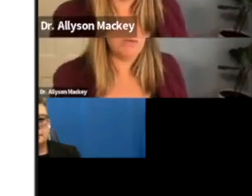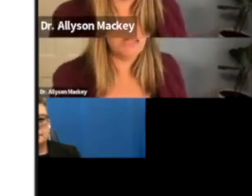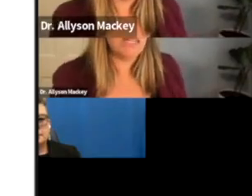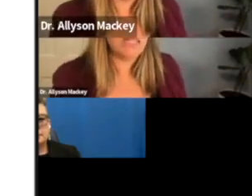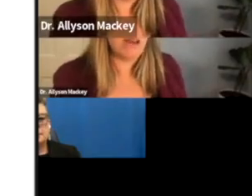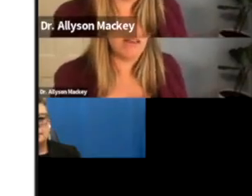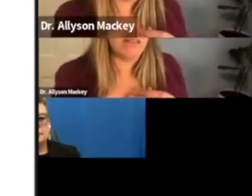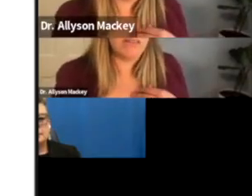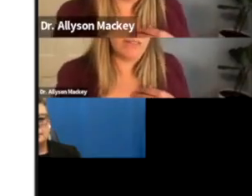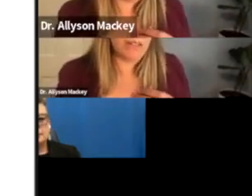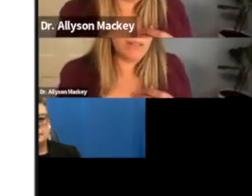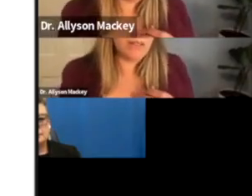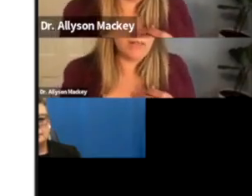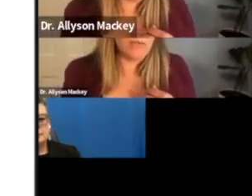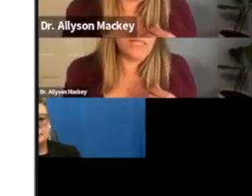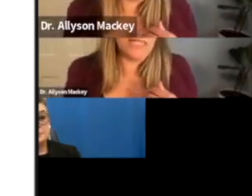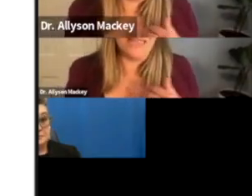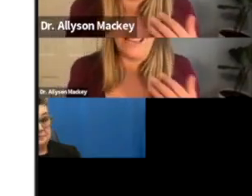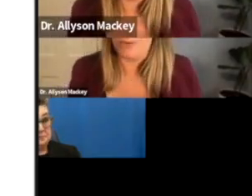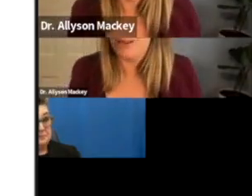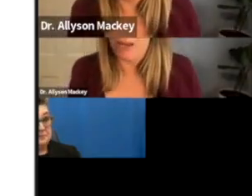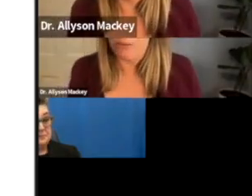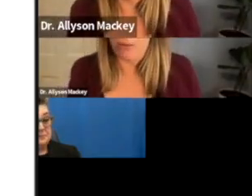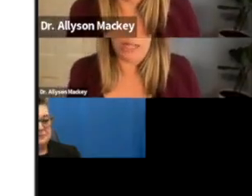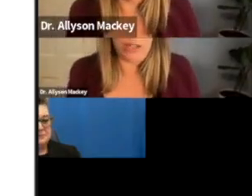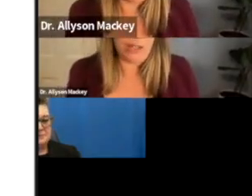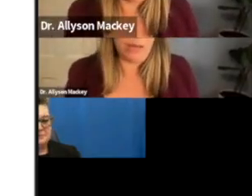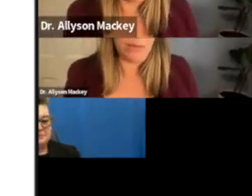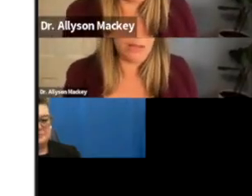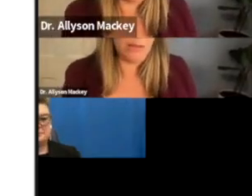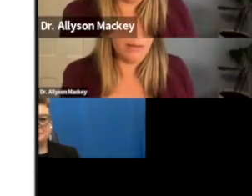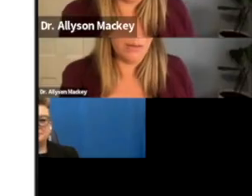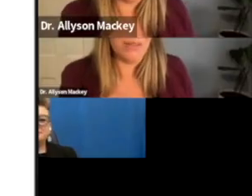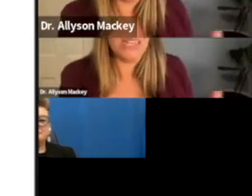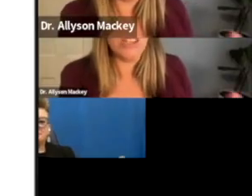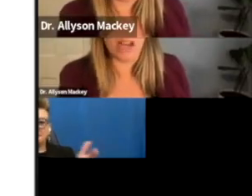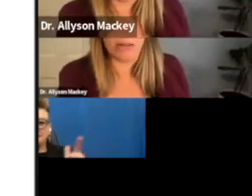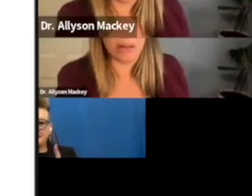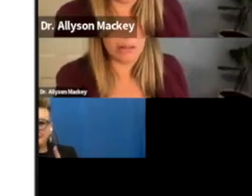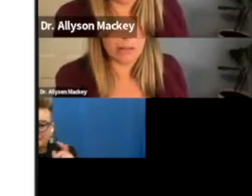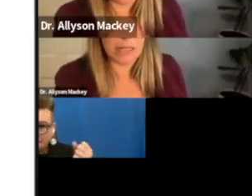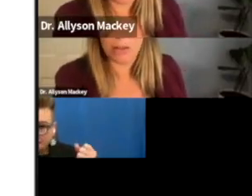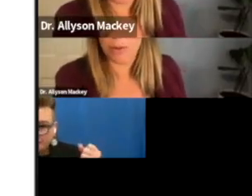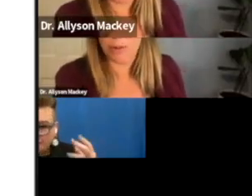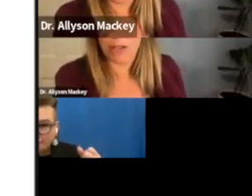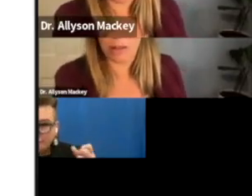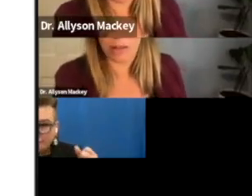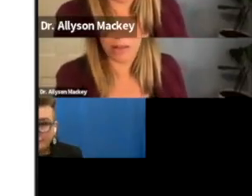when we look at some other features we see less reliable relationships in general kids will brush